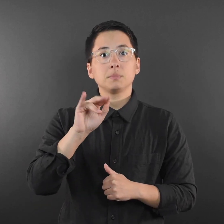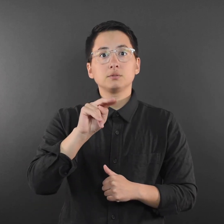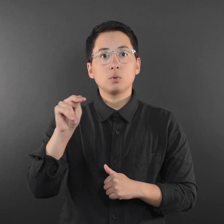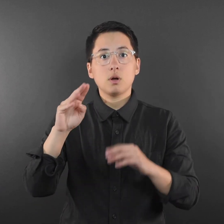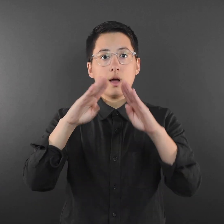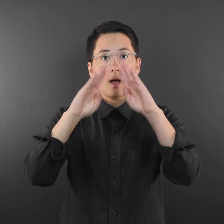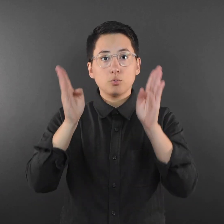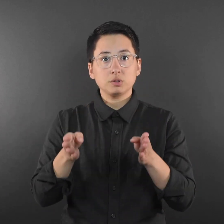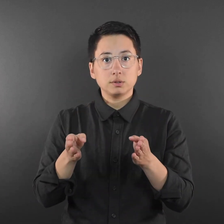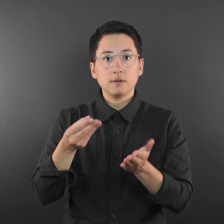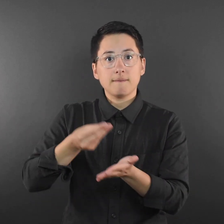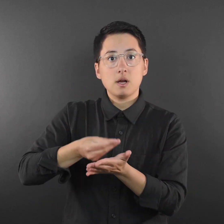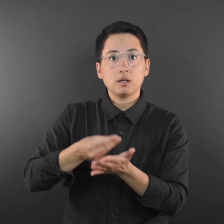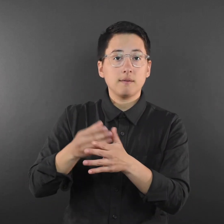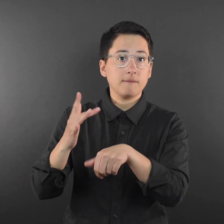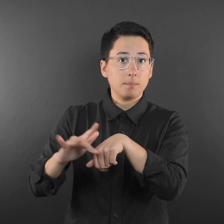Minnesota Housing Funding Availability